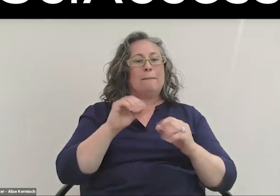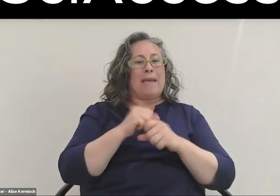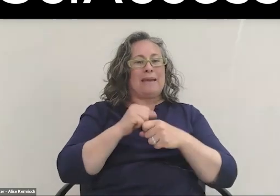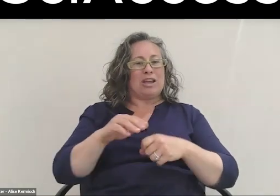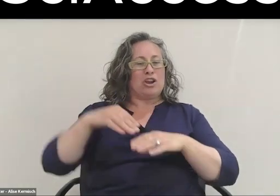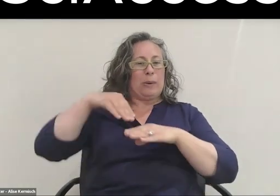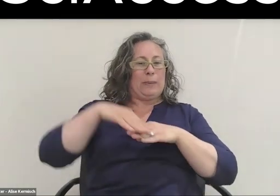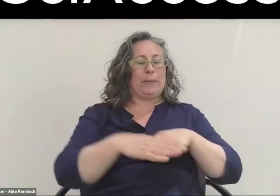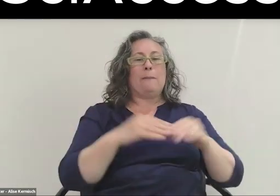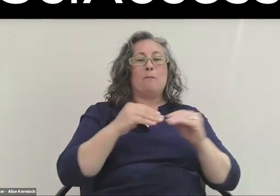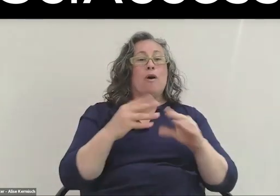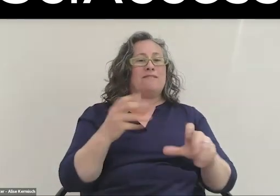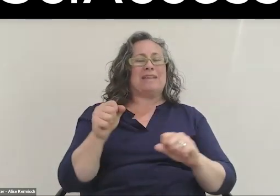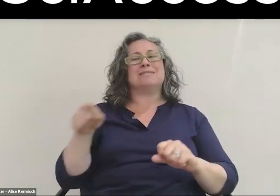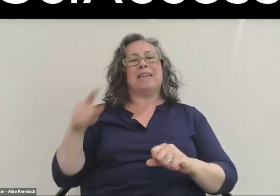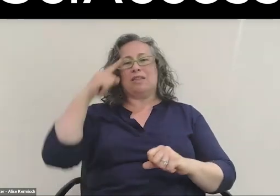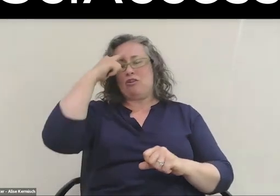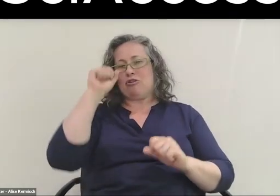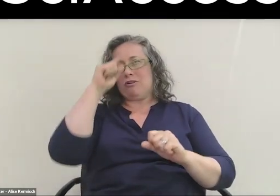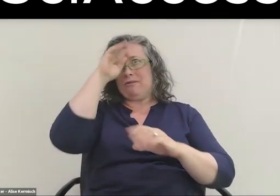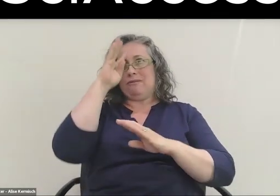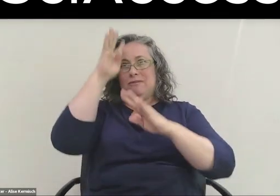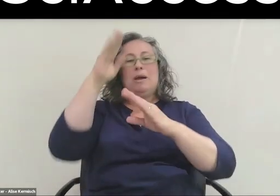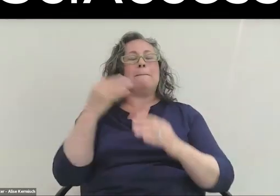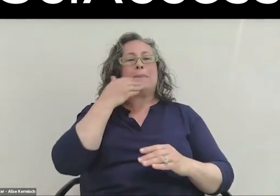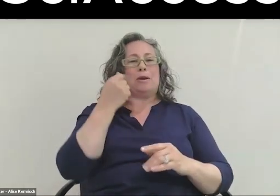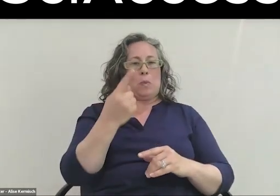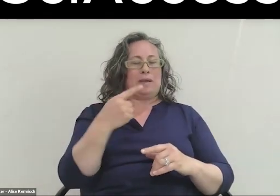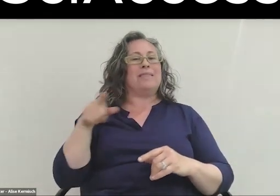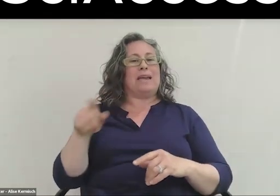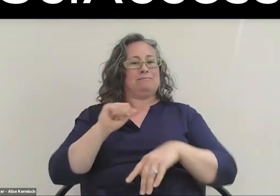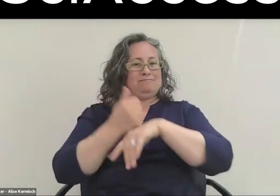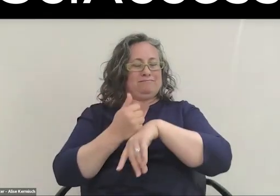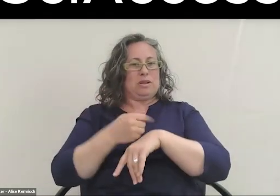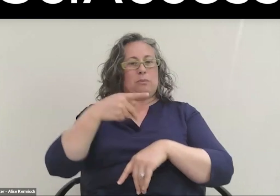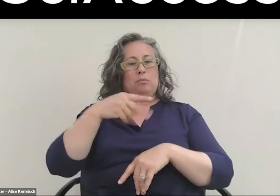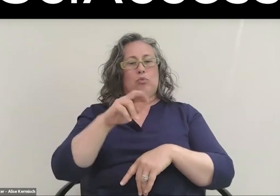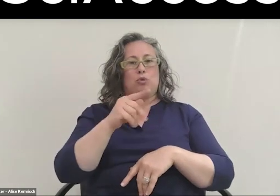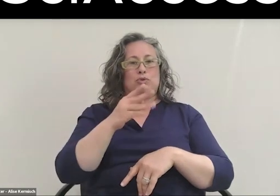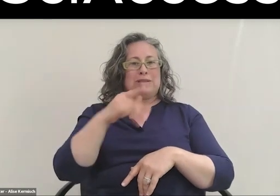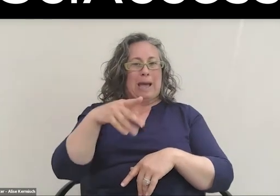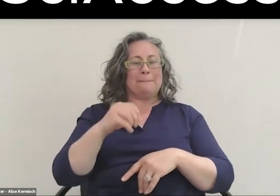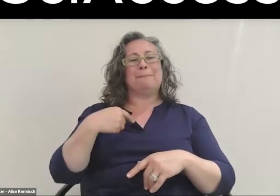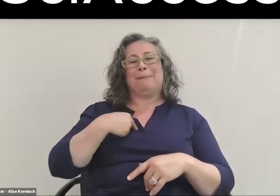They thought they can come up with a better scheme, so they produced some prototypes, and here's me on the slide,